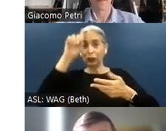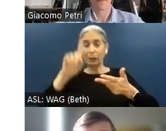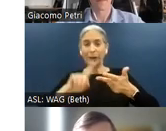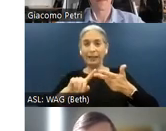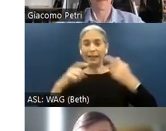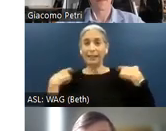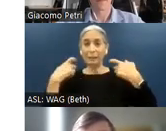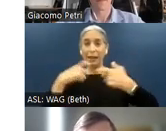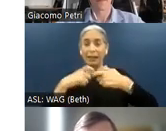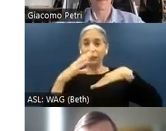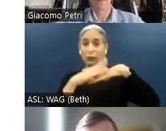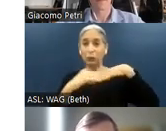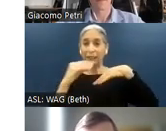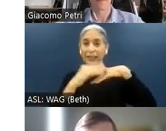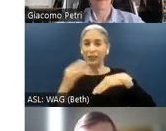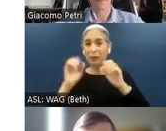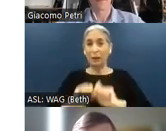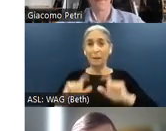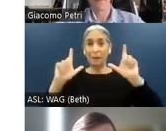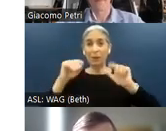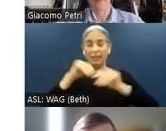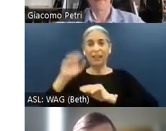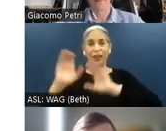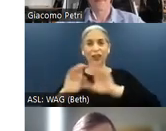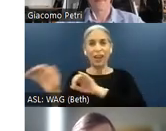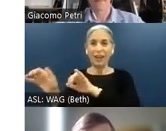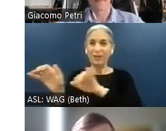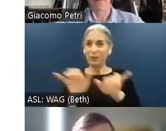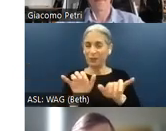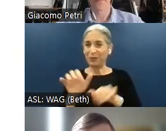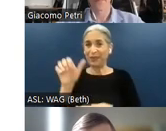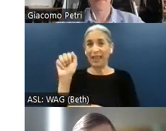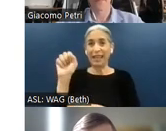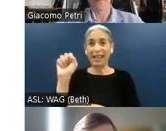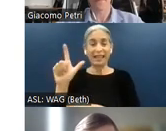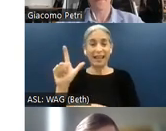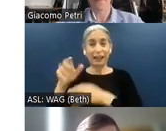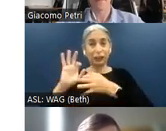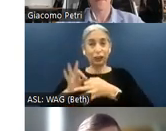Swedish will be posted in the Chat as well. American Sign Language interpretation is also